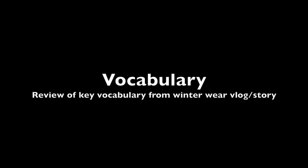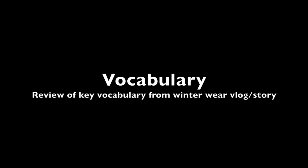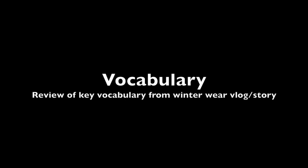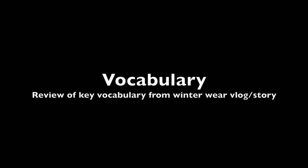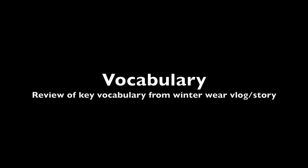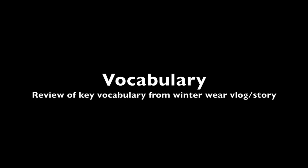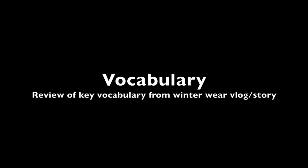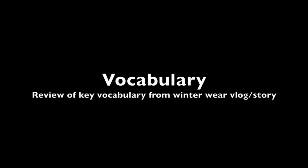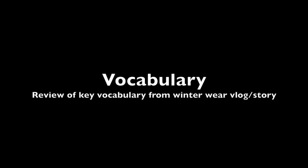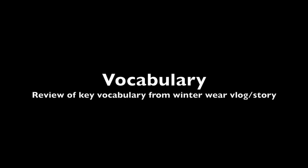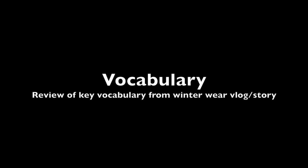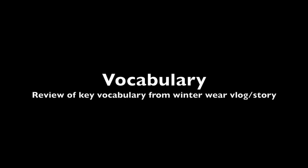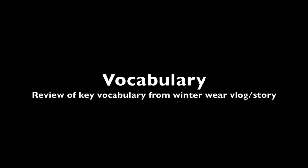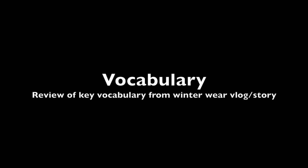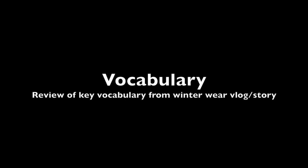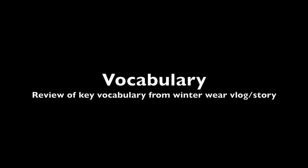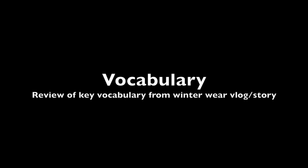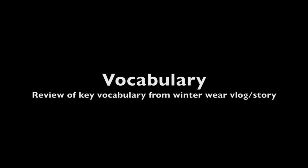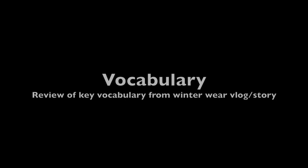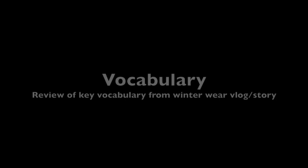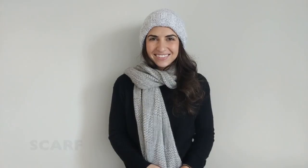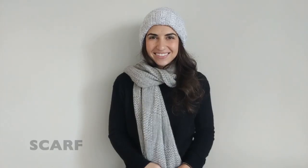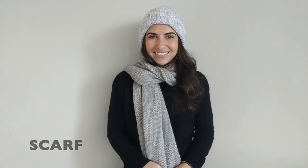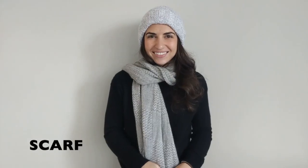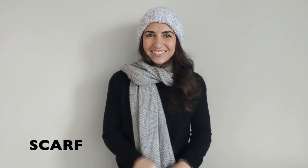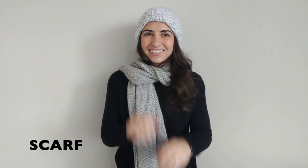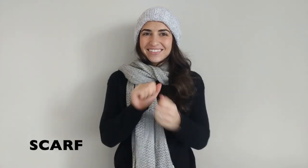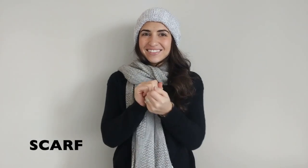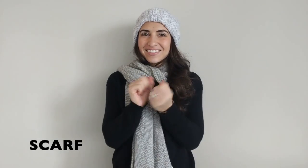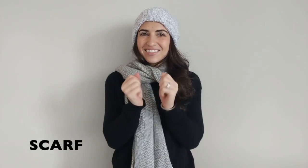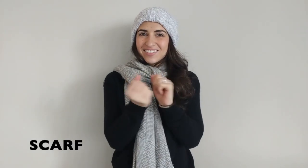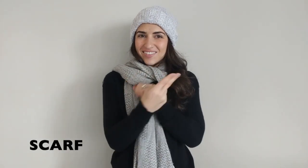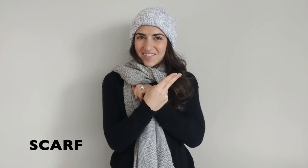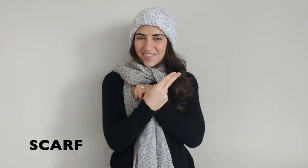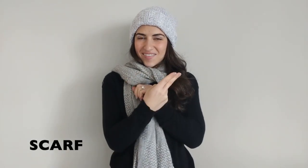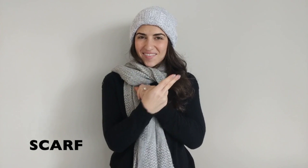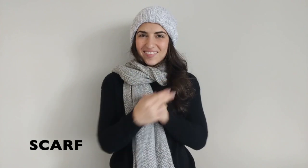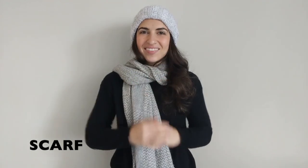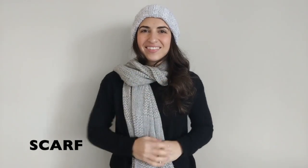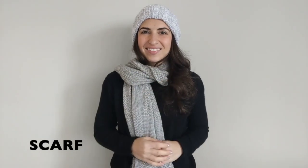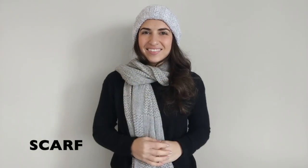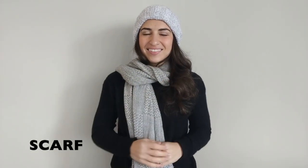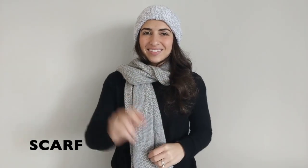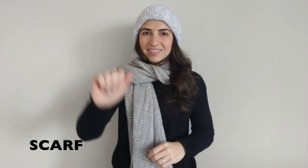Vocabulary review. SCARF